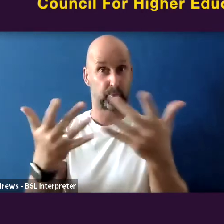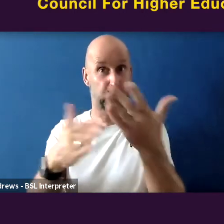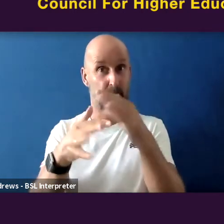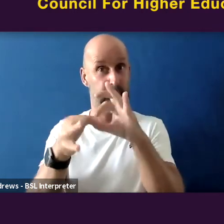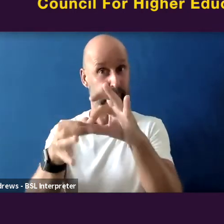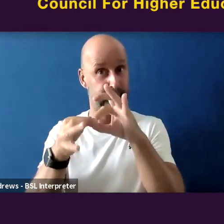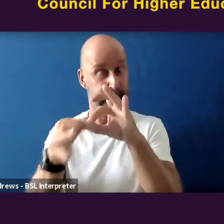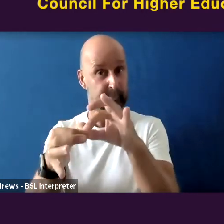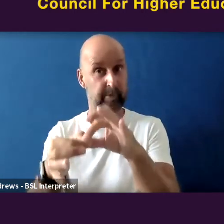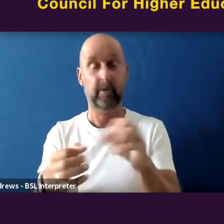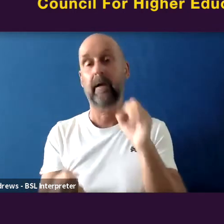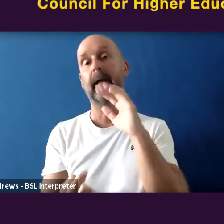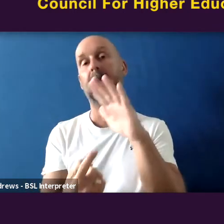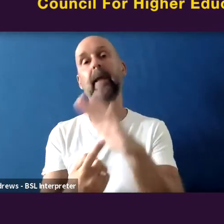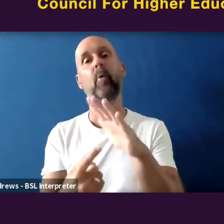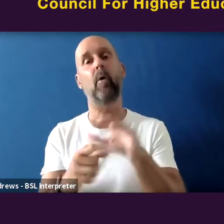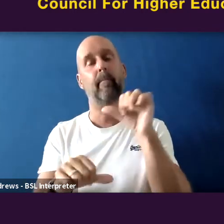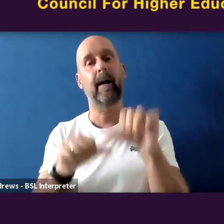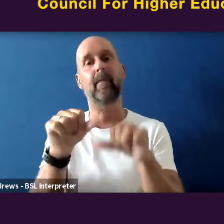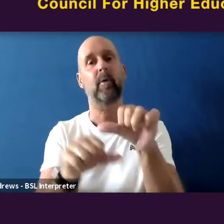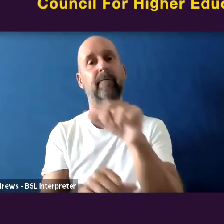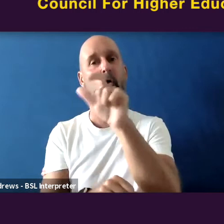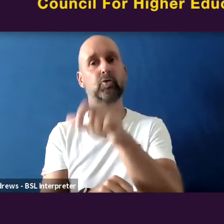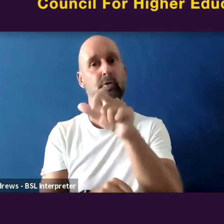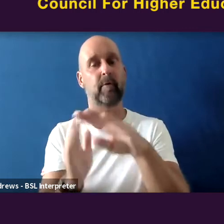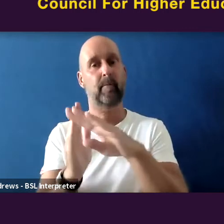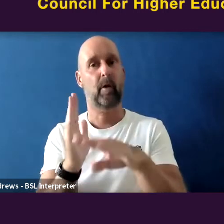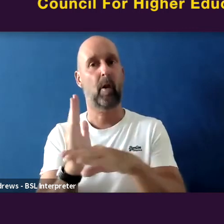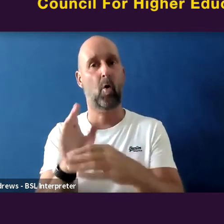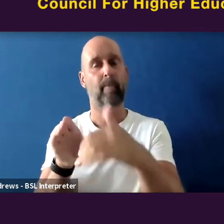and an important pathway for students from low participation backgrounds